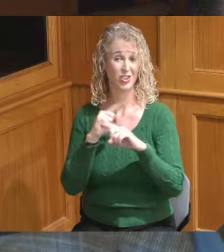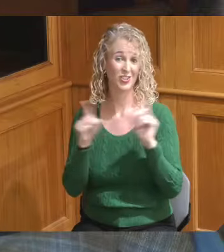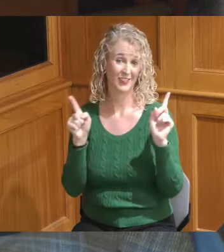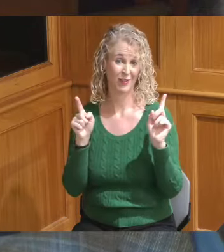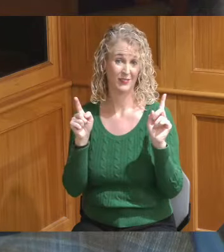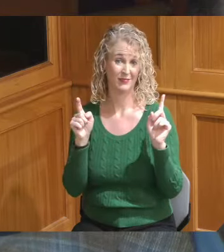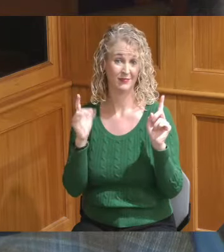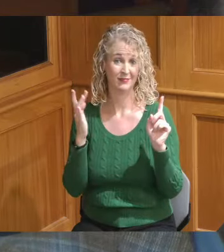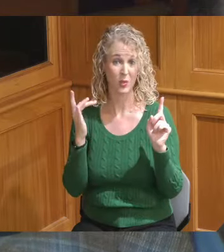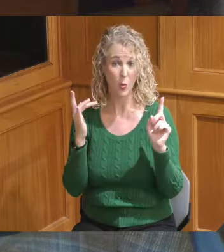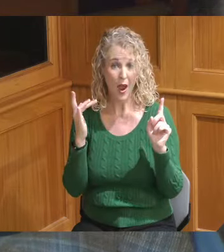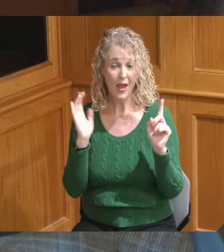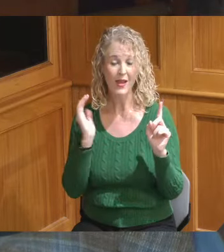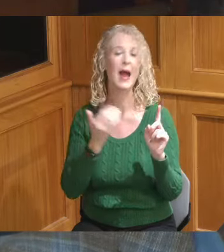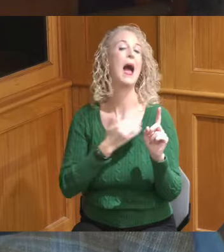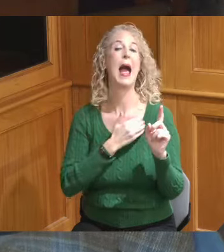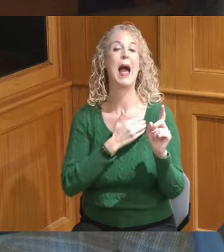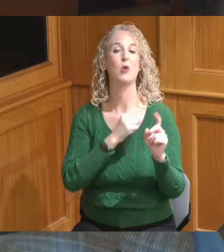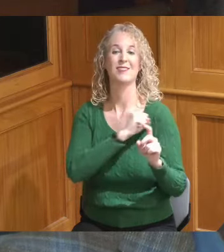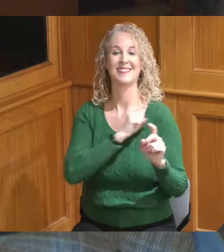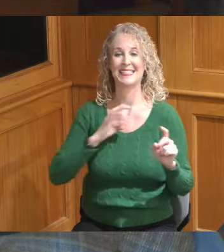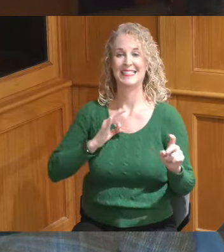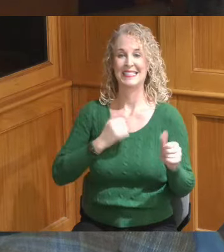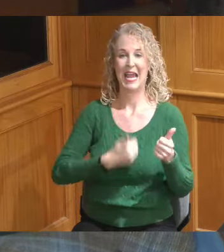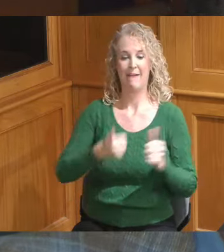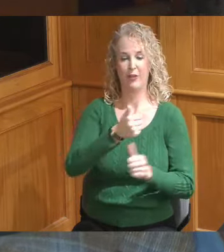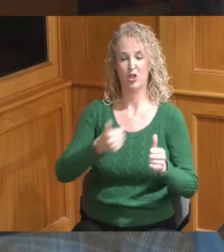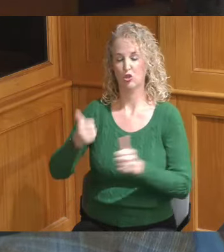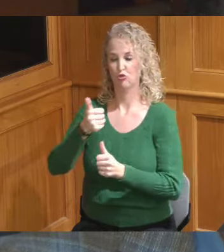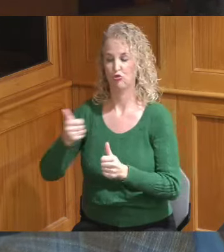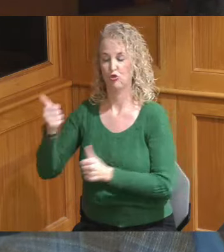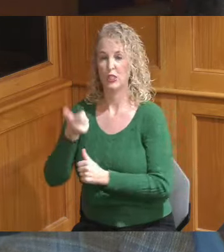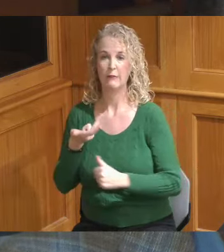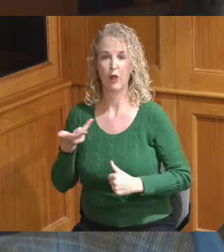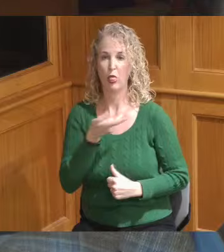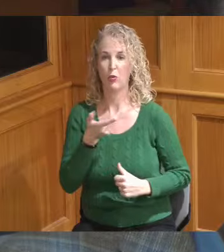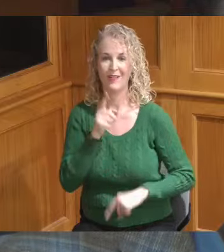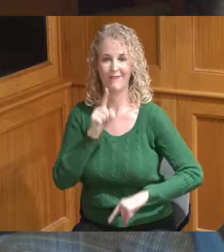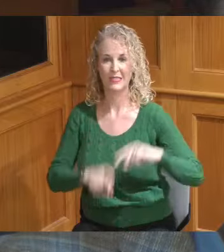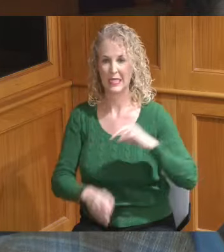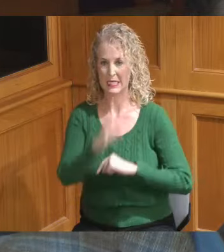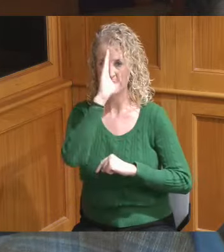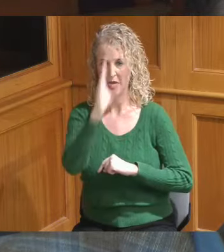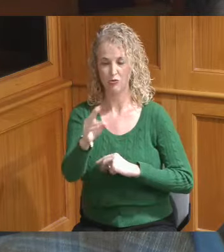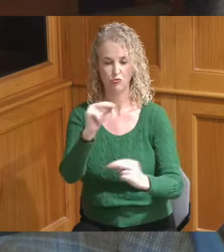go through your chiefs of staffs. We can't talk directly and do our own negotiations as we've